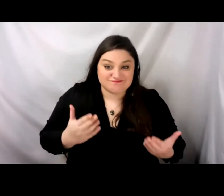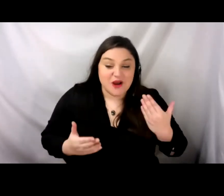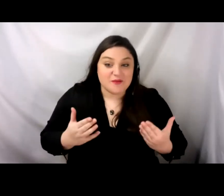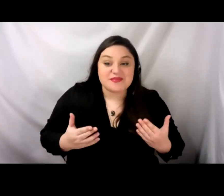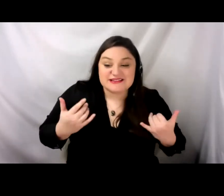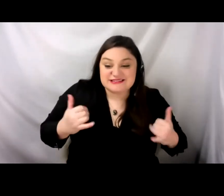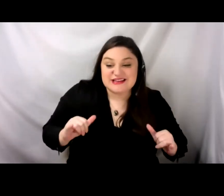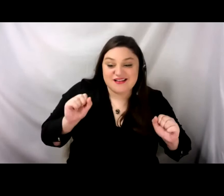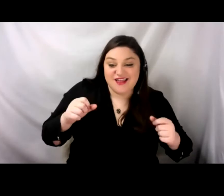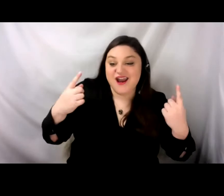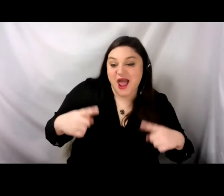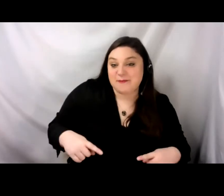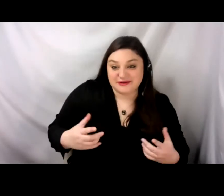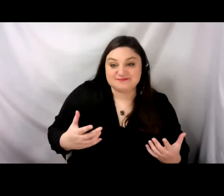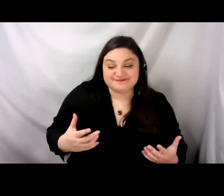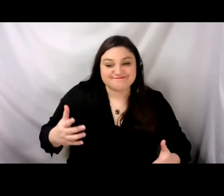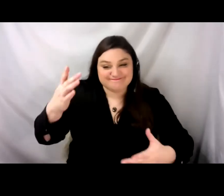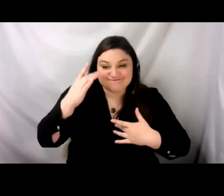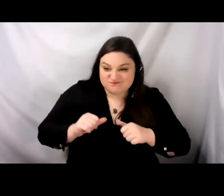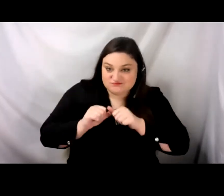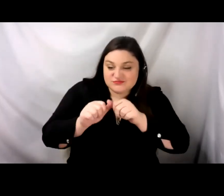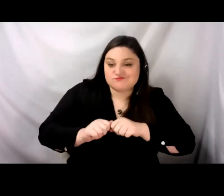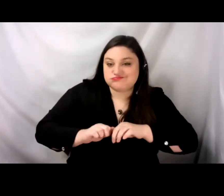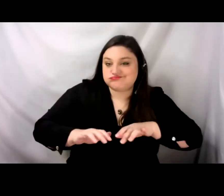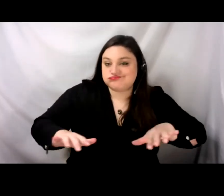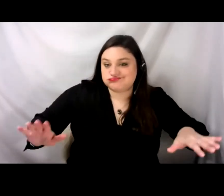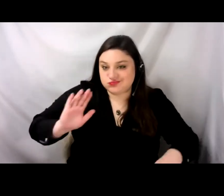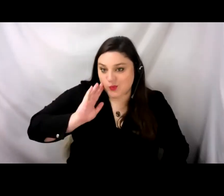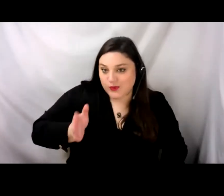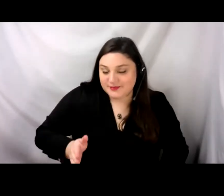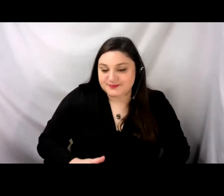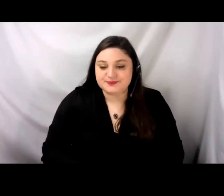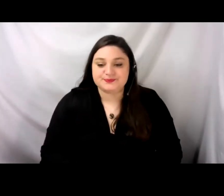The other challenge we have is that the levels of vaccination